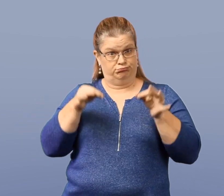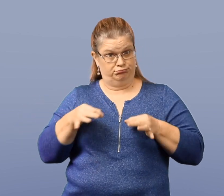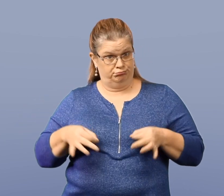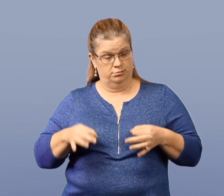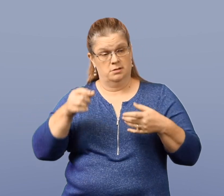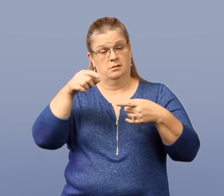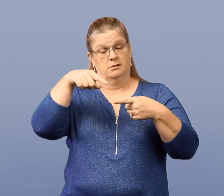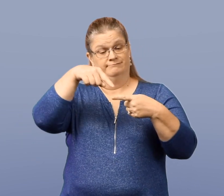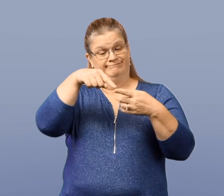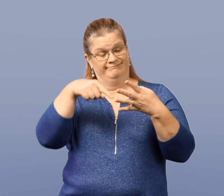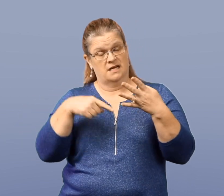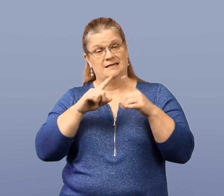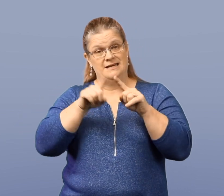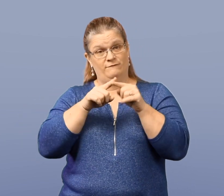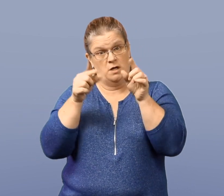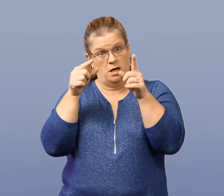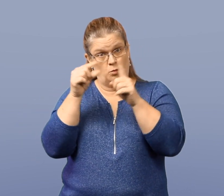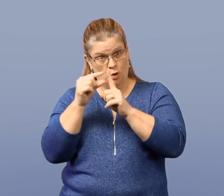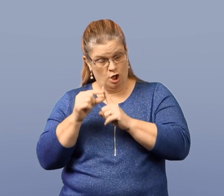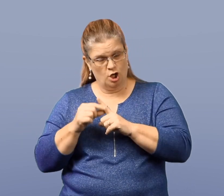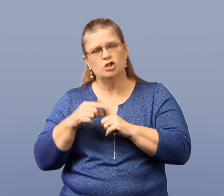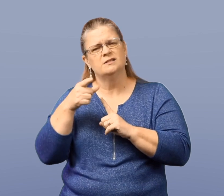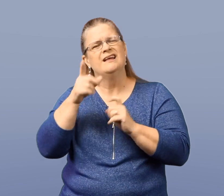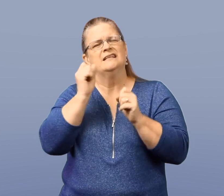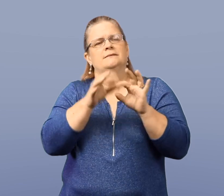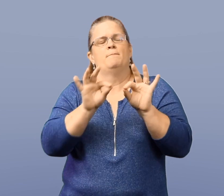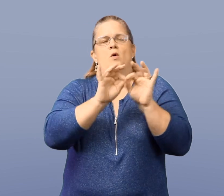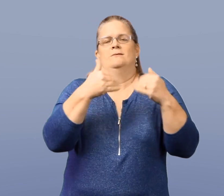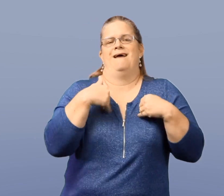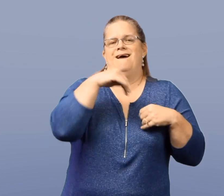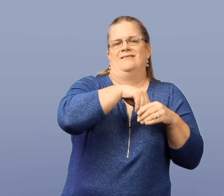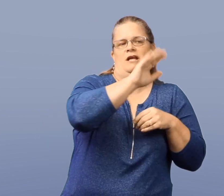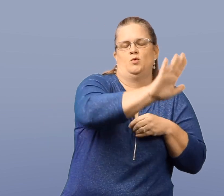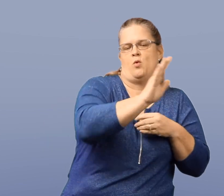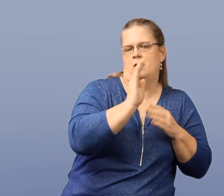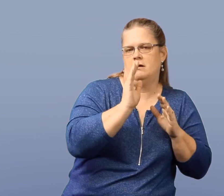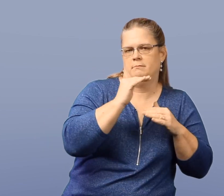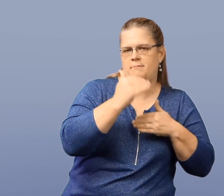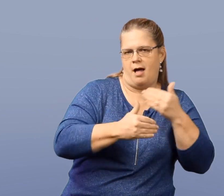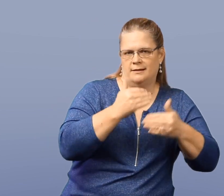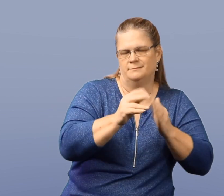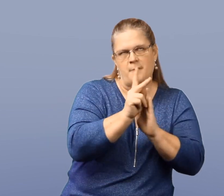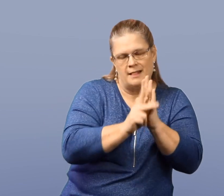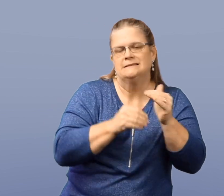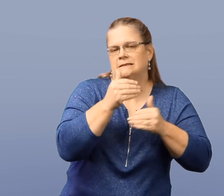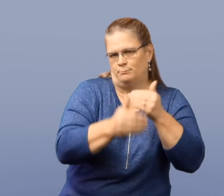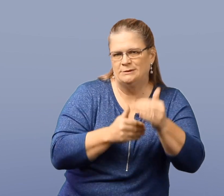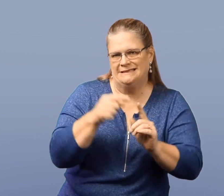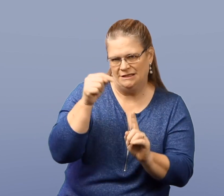I will go through the following terms and they are important to include those within your policy and procedure.